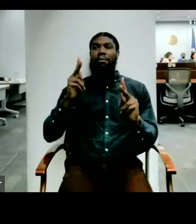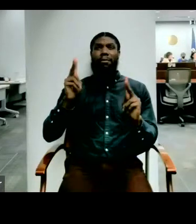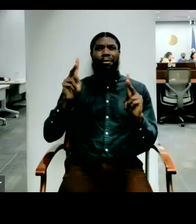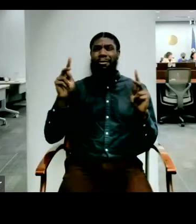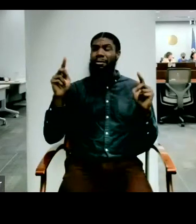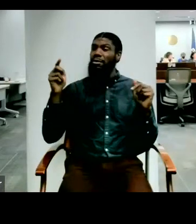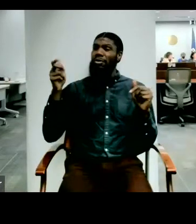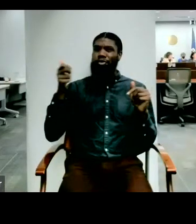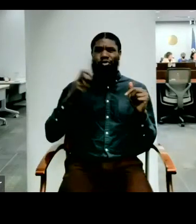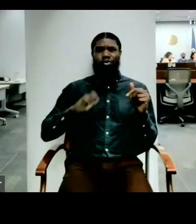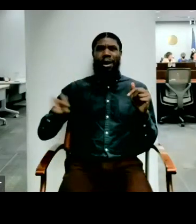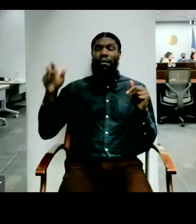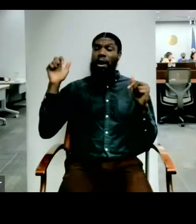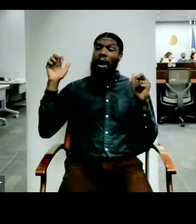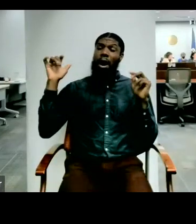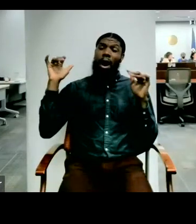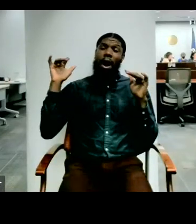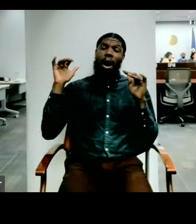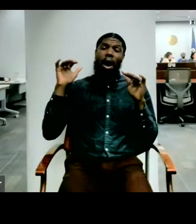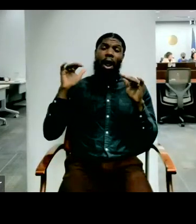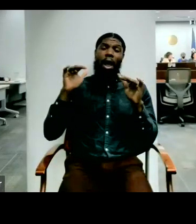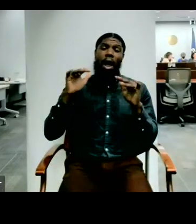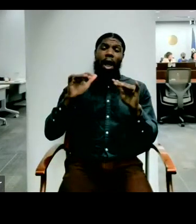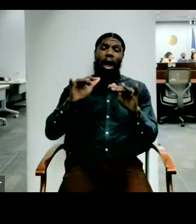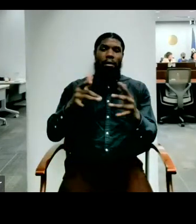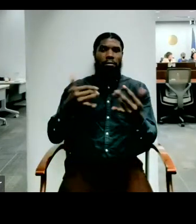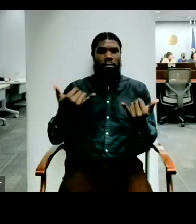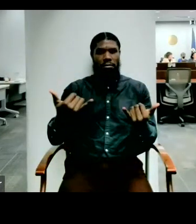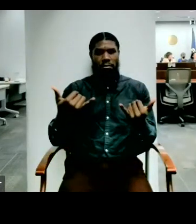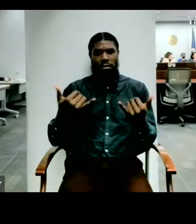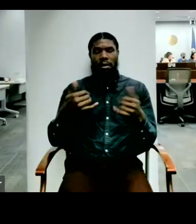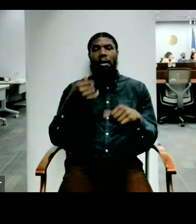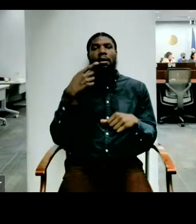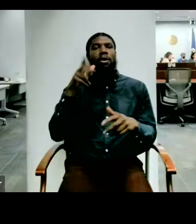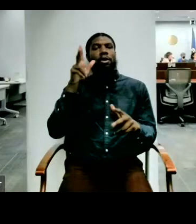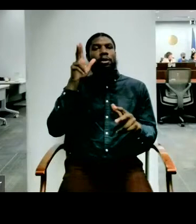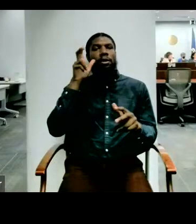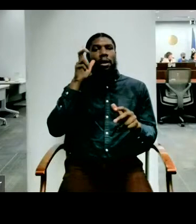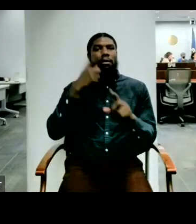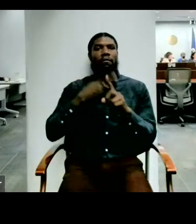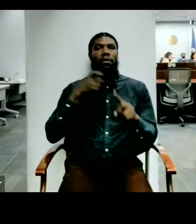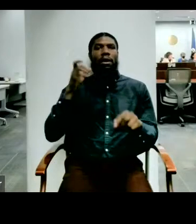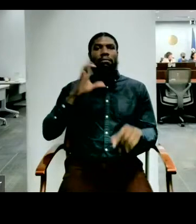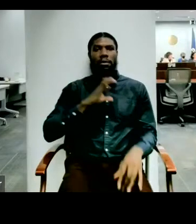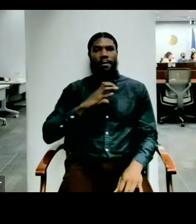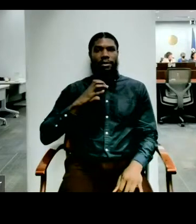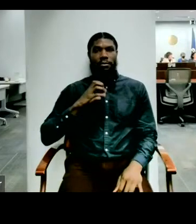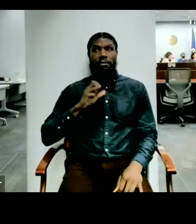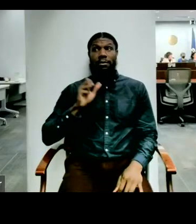quite some distance to be here today to hear from the Commission. And if you, if the purpose is to have a vote,